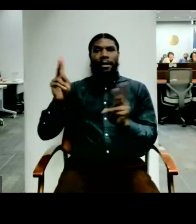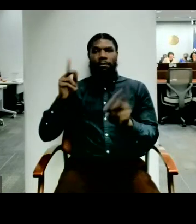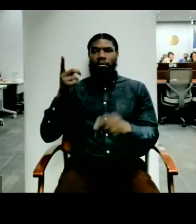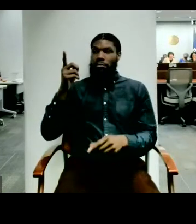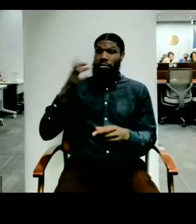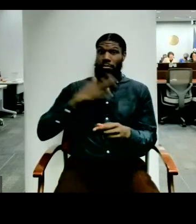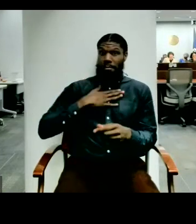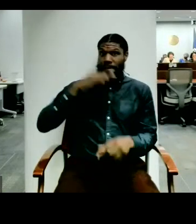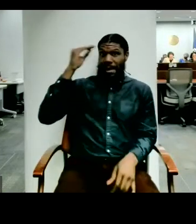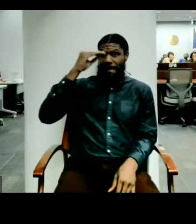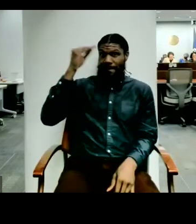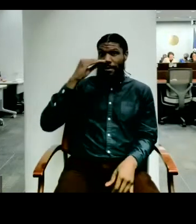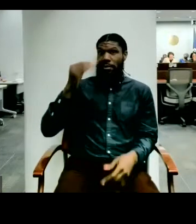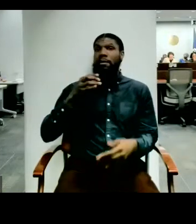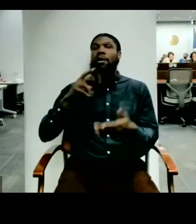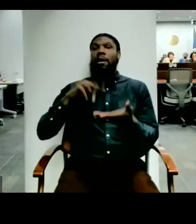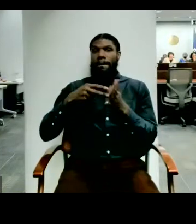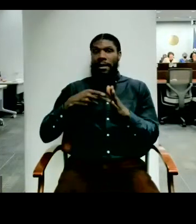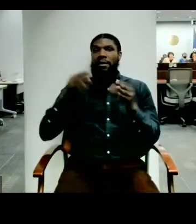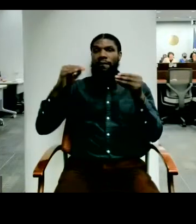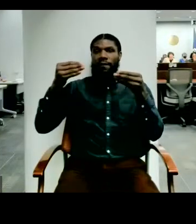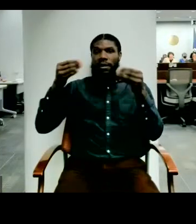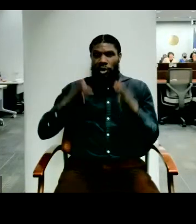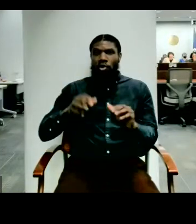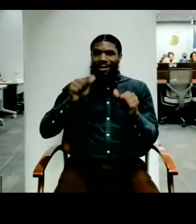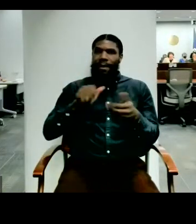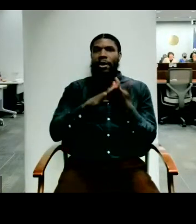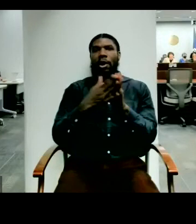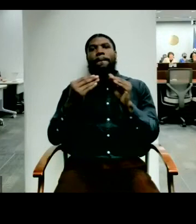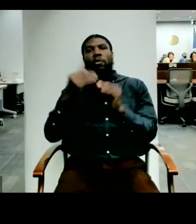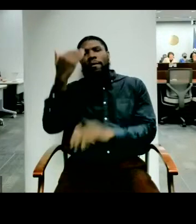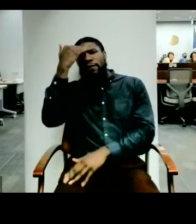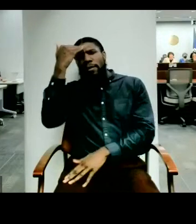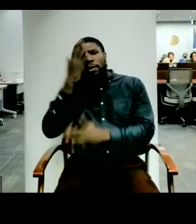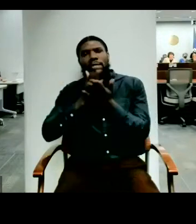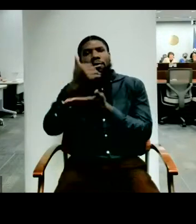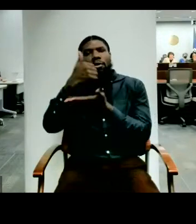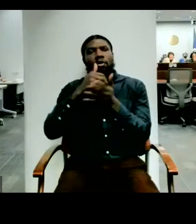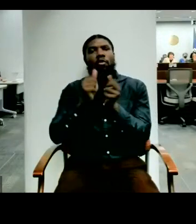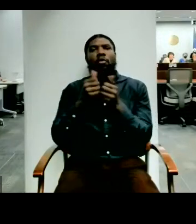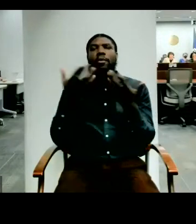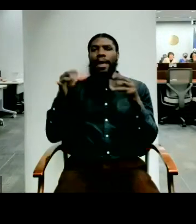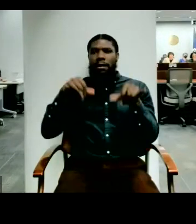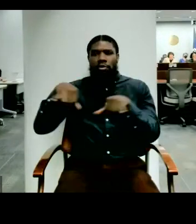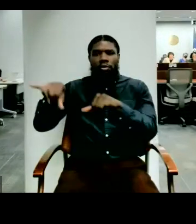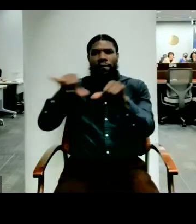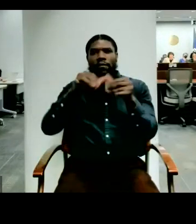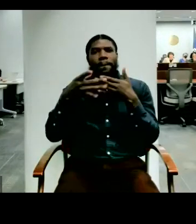lead to vendors then becoming fairly familiar with what the uniform guidelines are, making